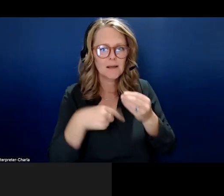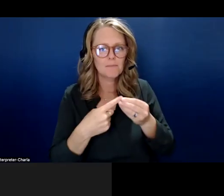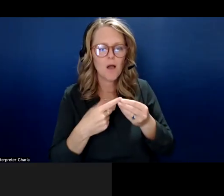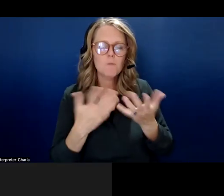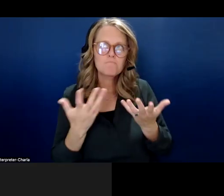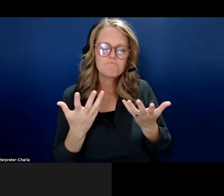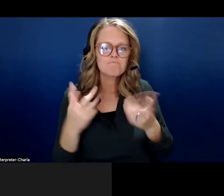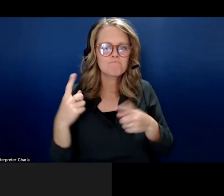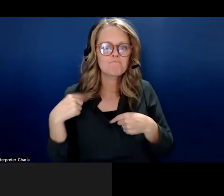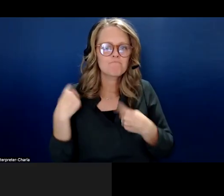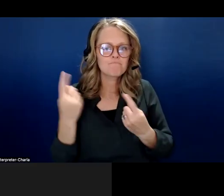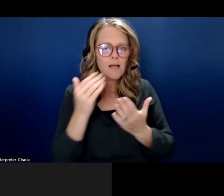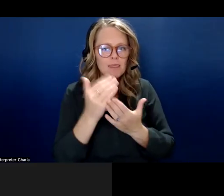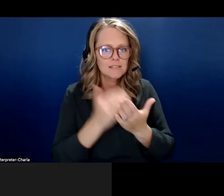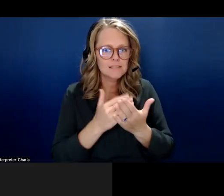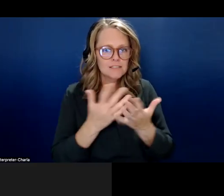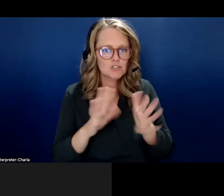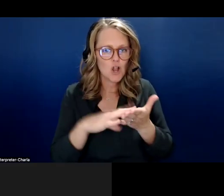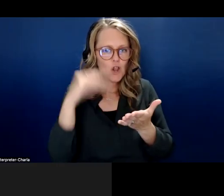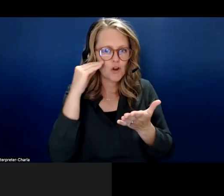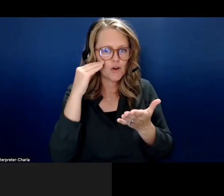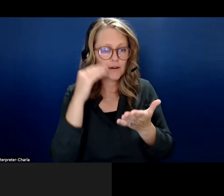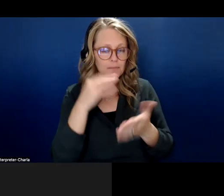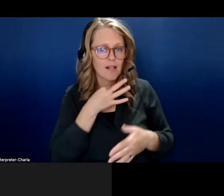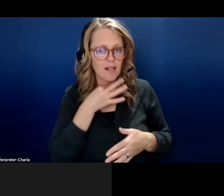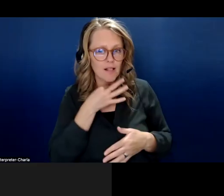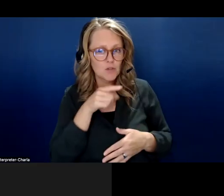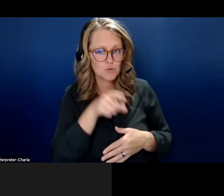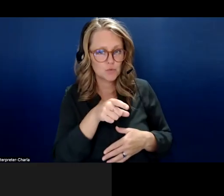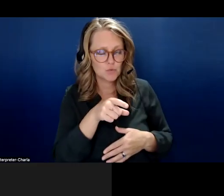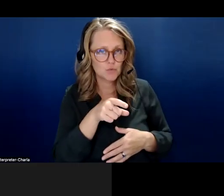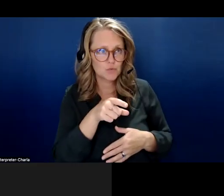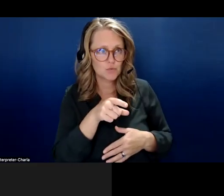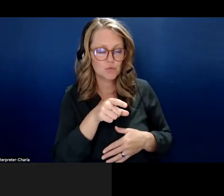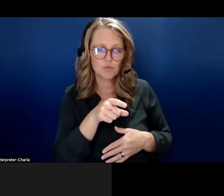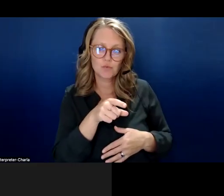Are you guys planning on having kinda study once the implement the full implementation